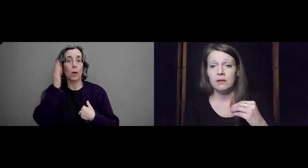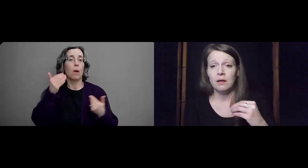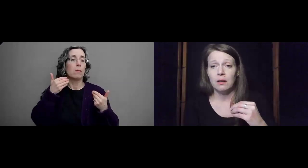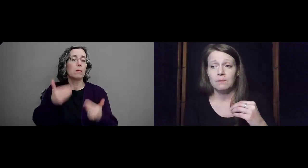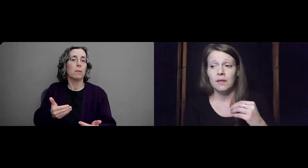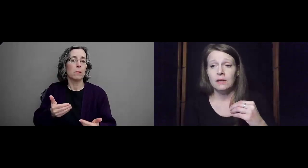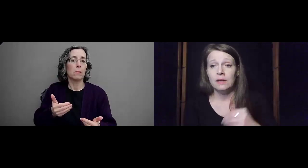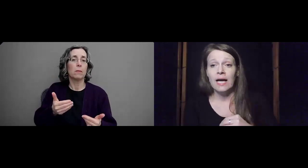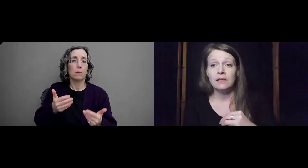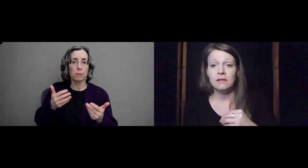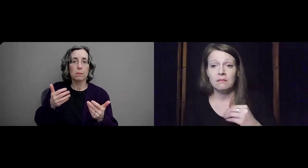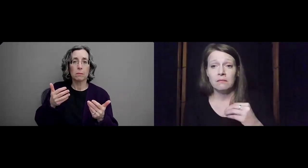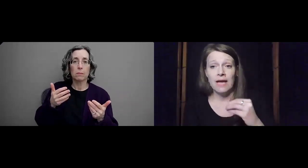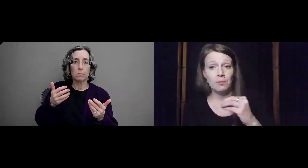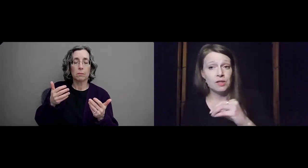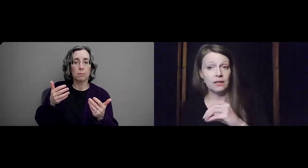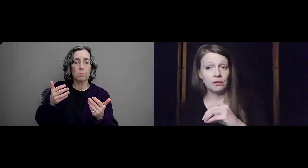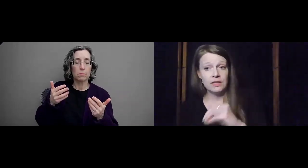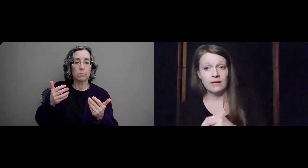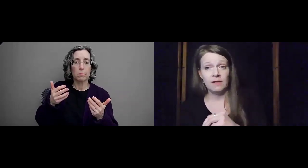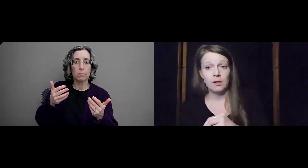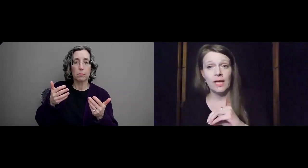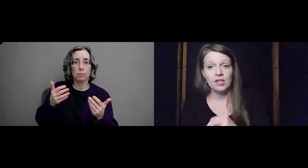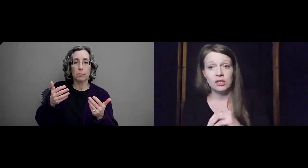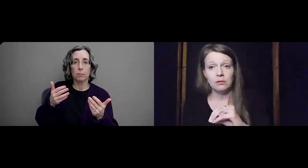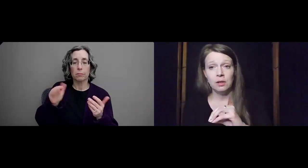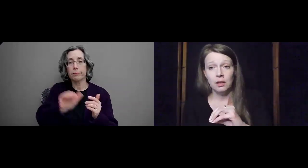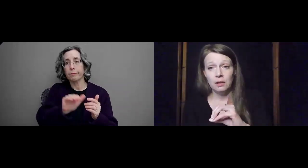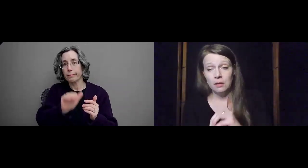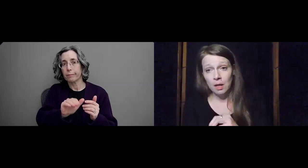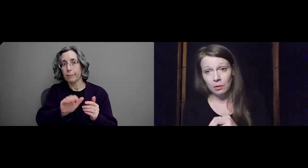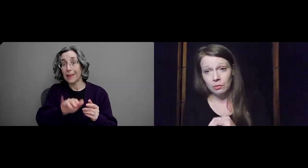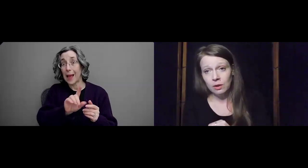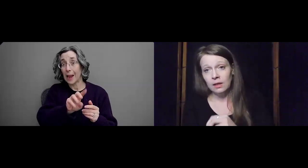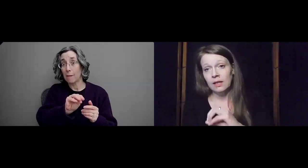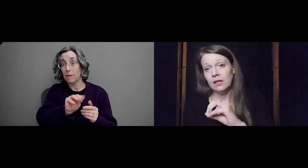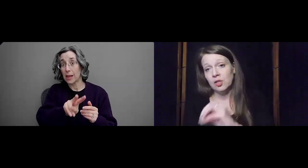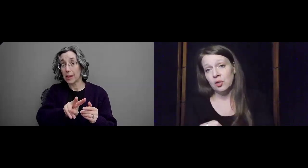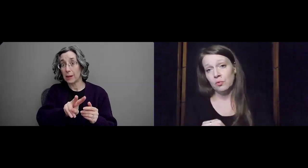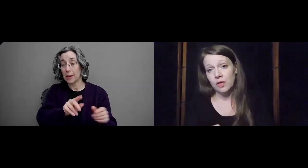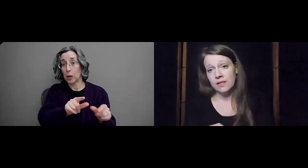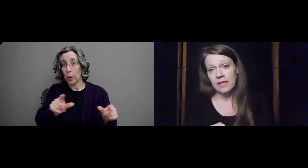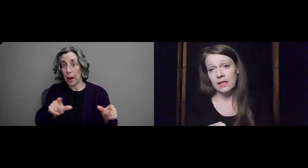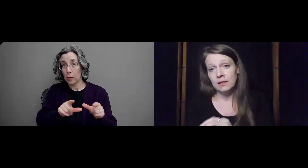appointment, and we can proactively reach out and let